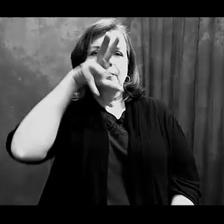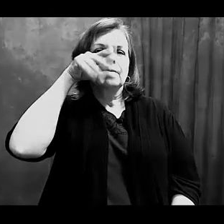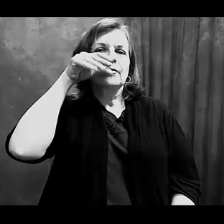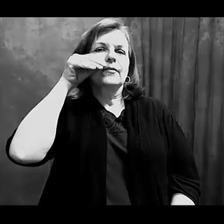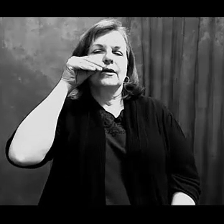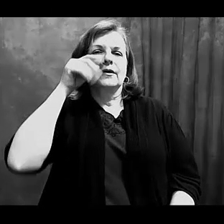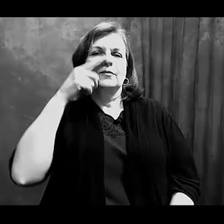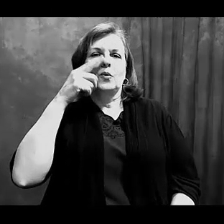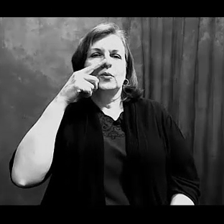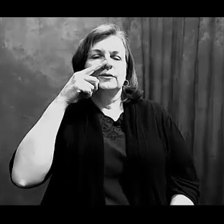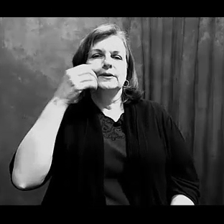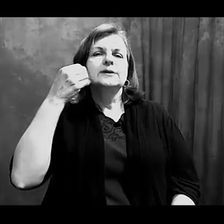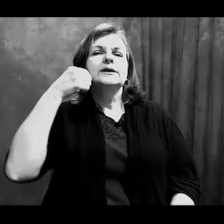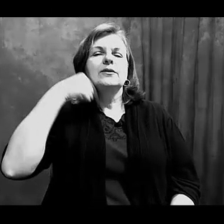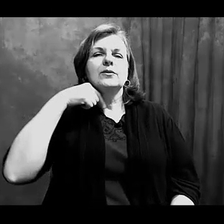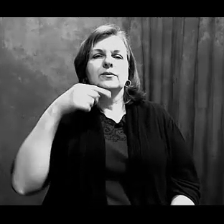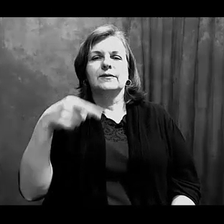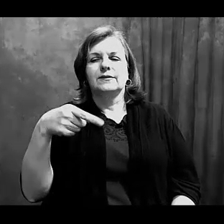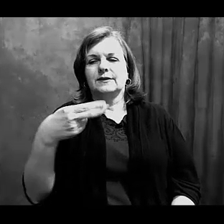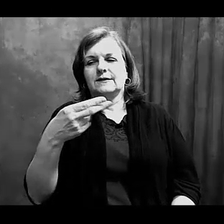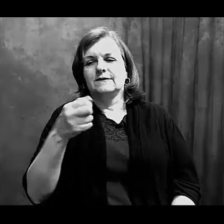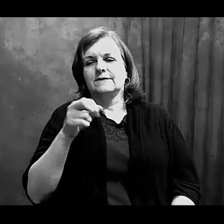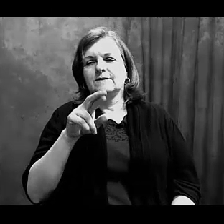down to your pharynx